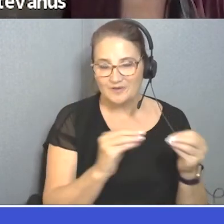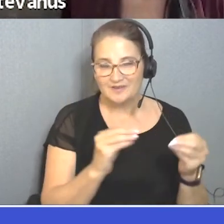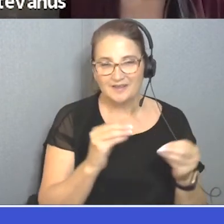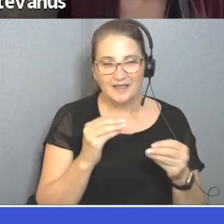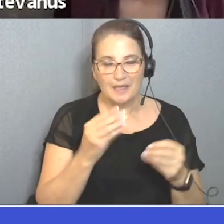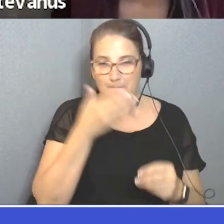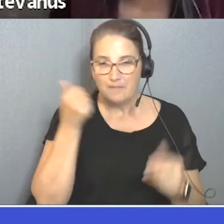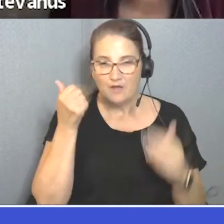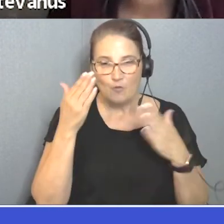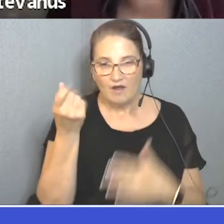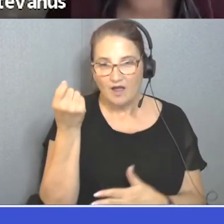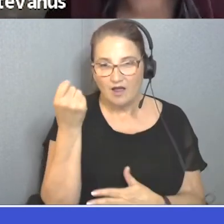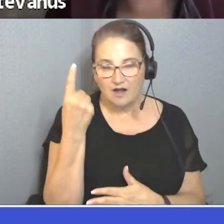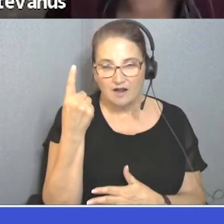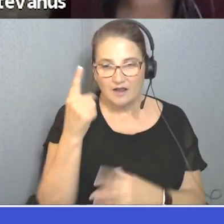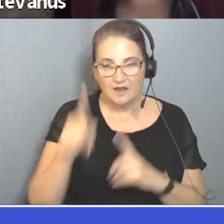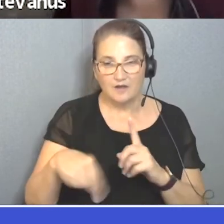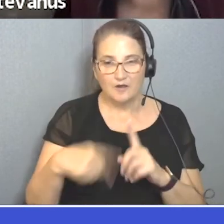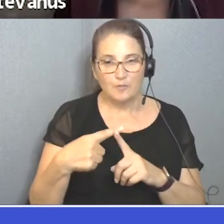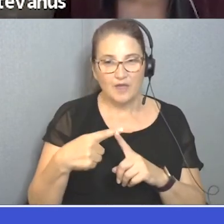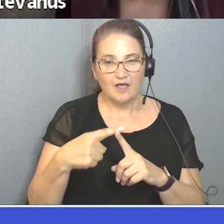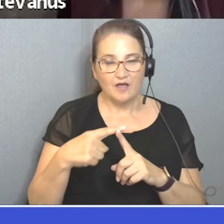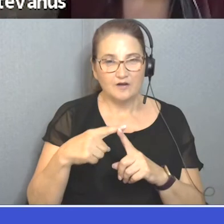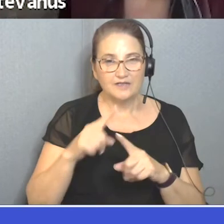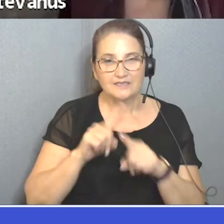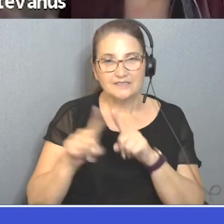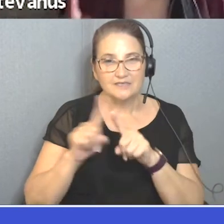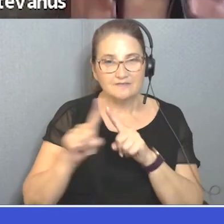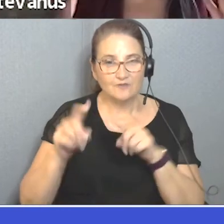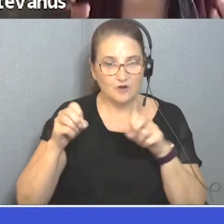I believe one of the best ways to understand